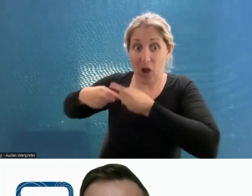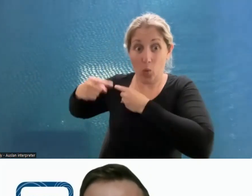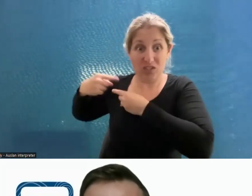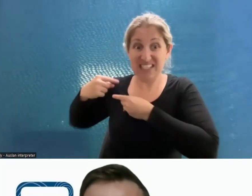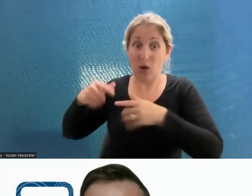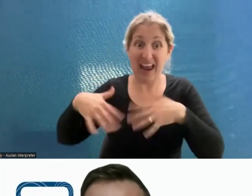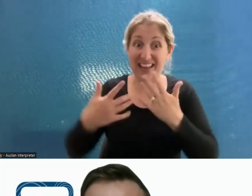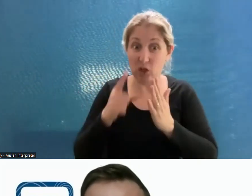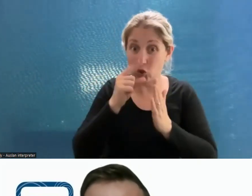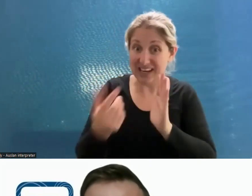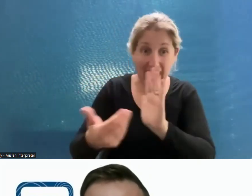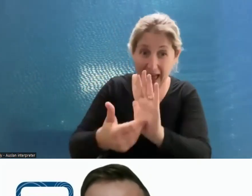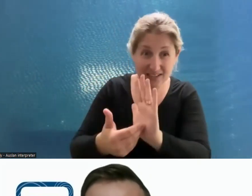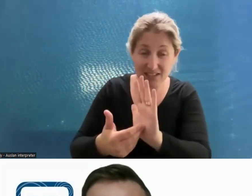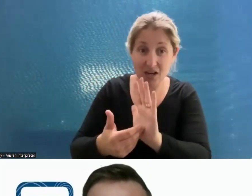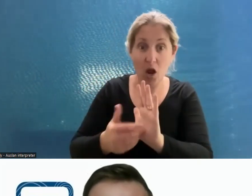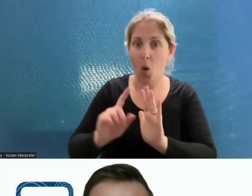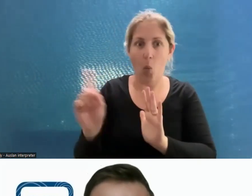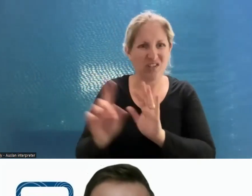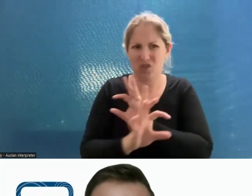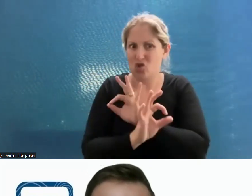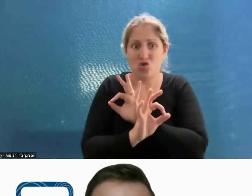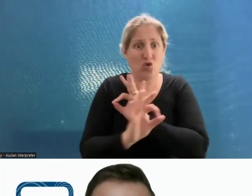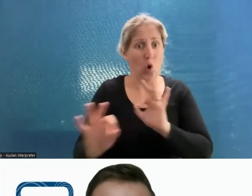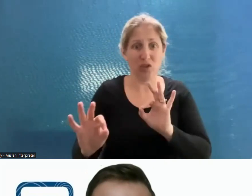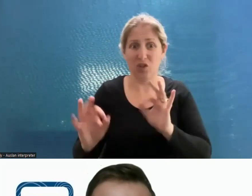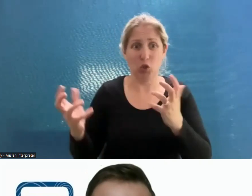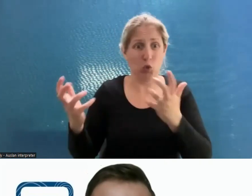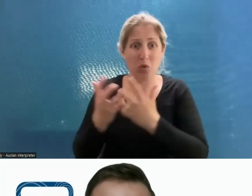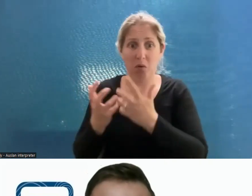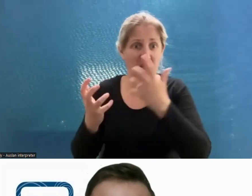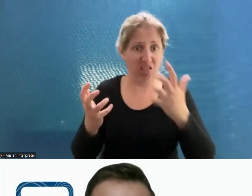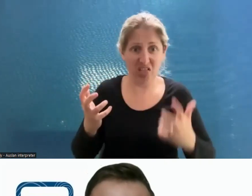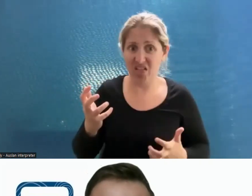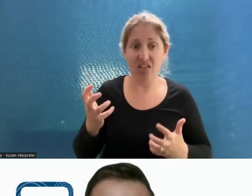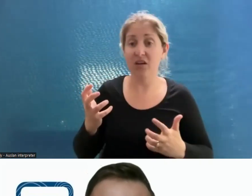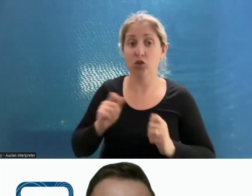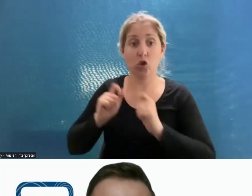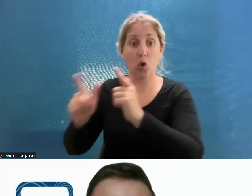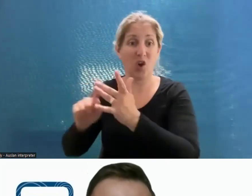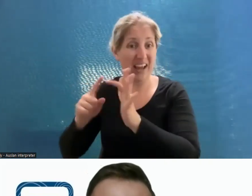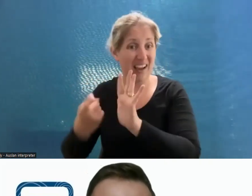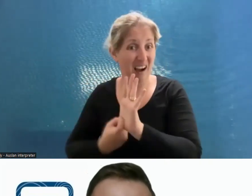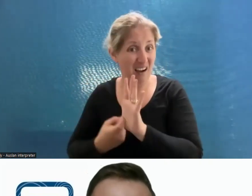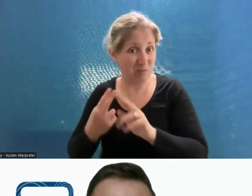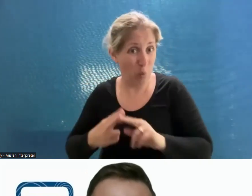around what may or may not be a suitable matter. Nakul: I was going to add one point.